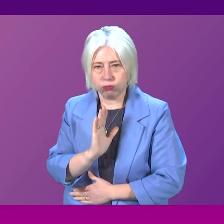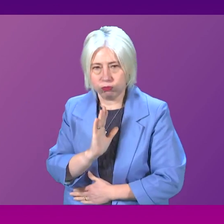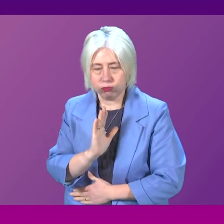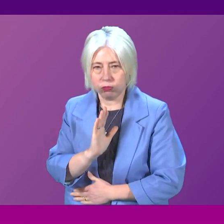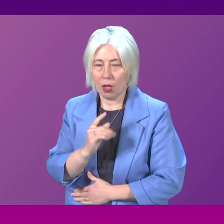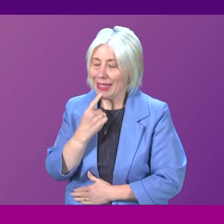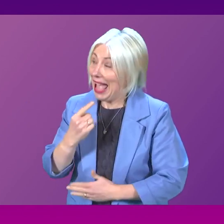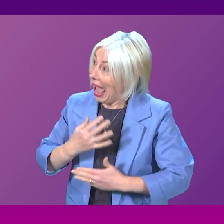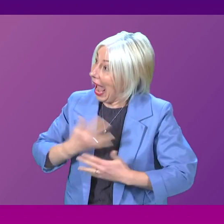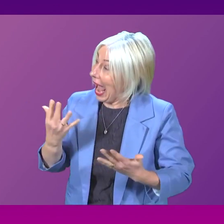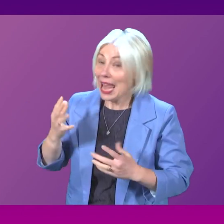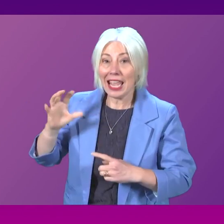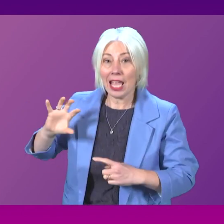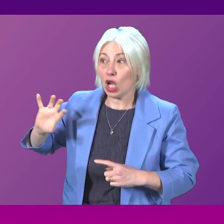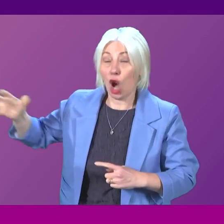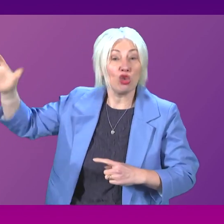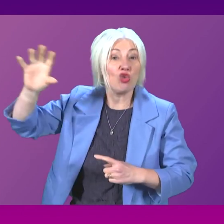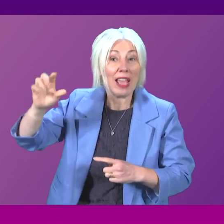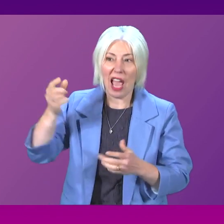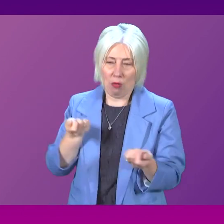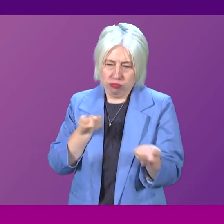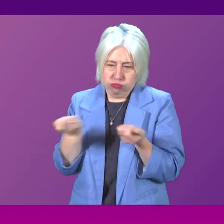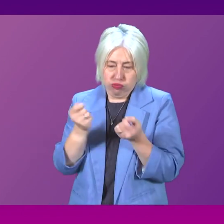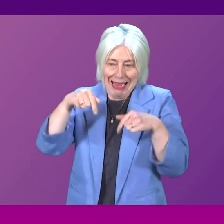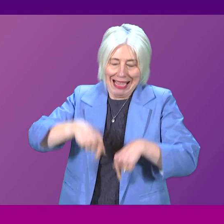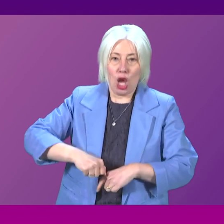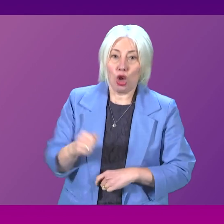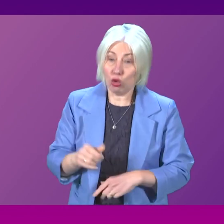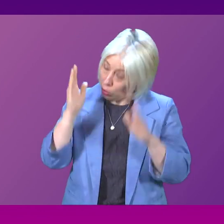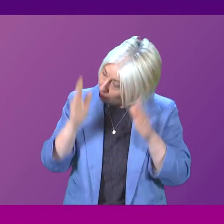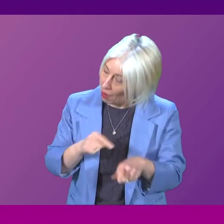Any foreign country that operates in Scotland must abide by Scottish law.